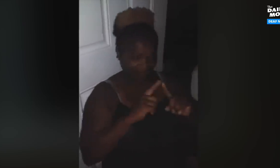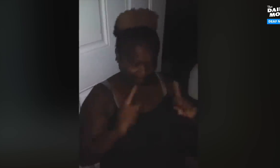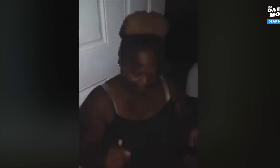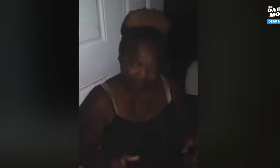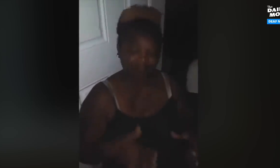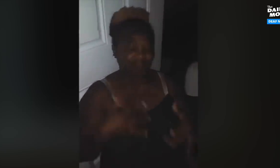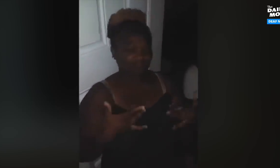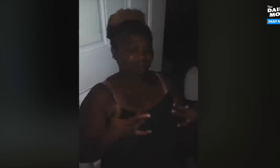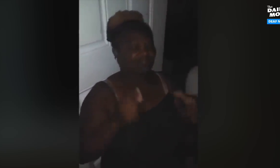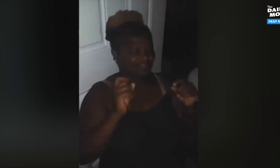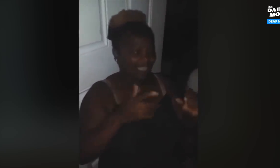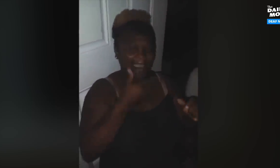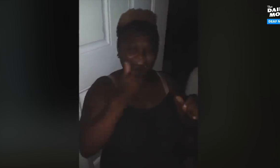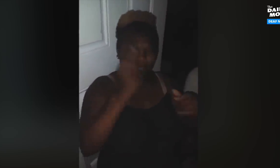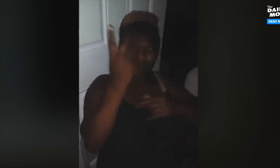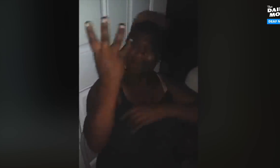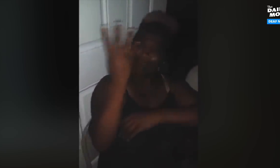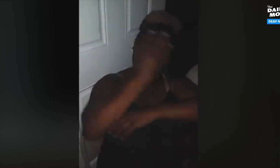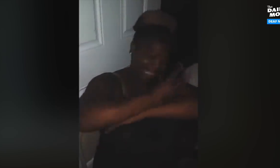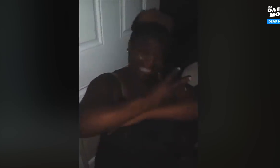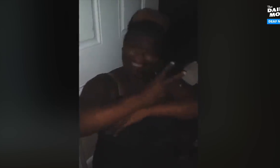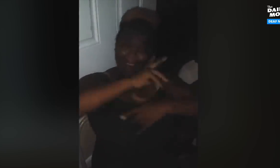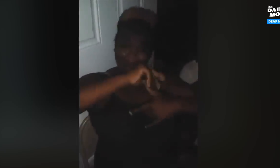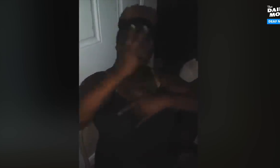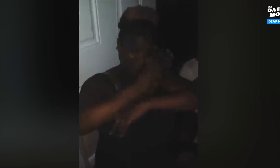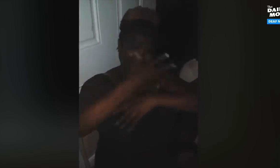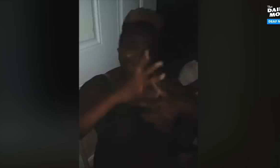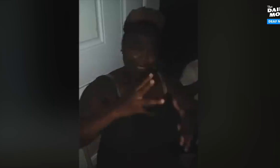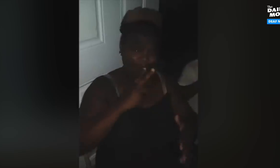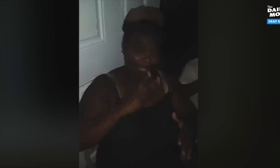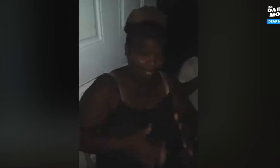The storm was four days long.